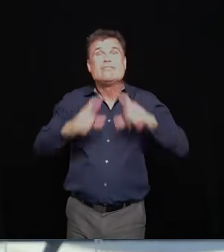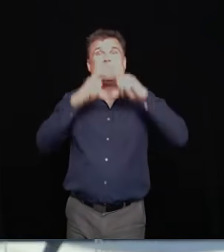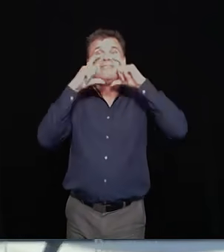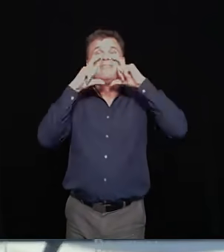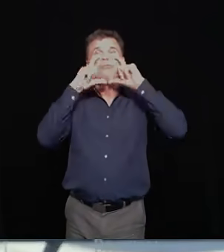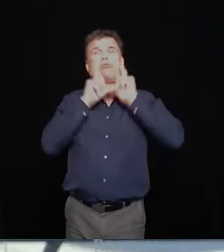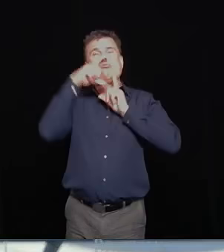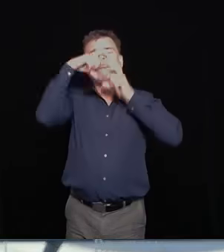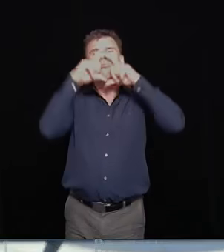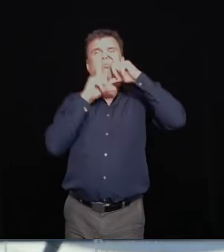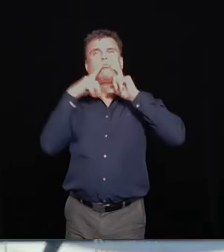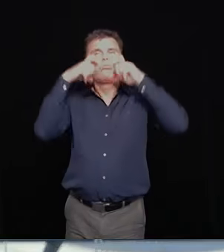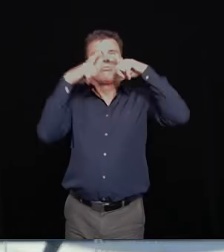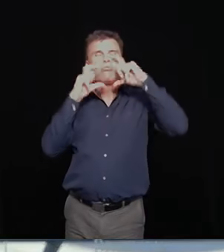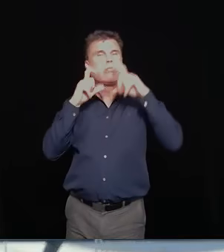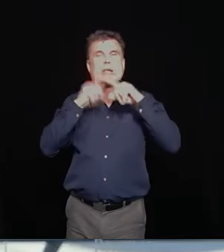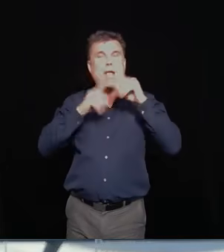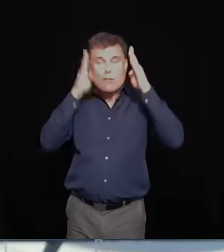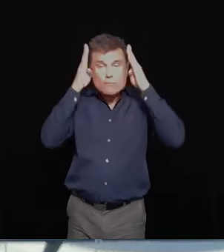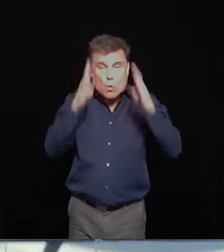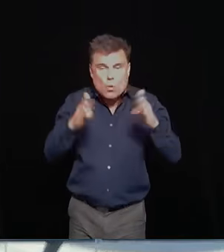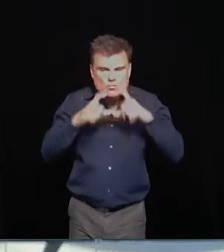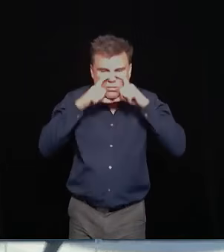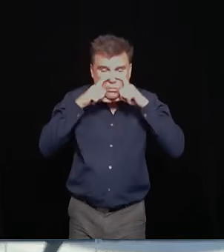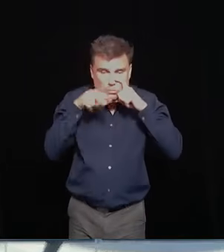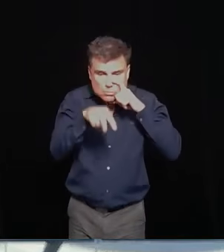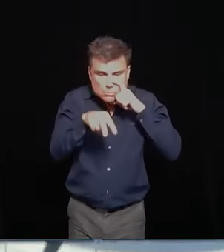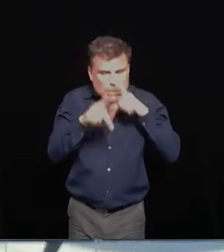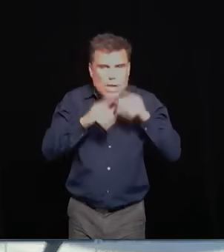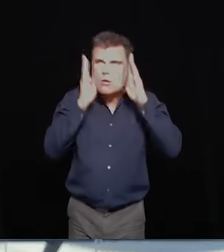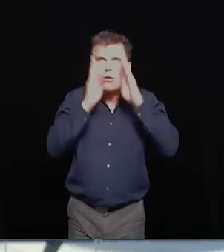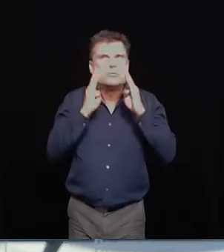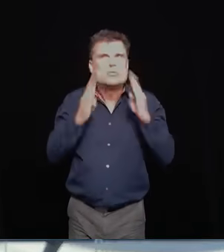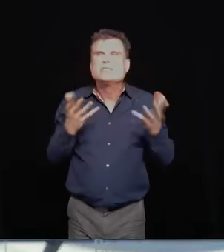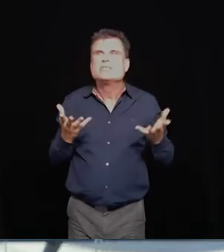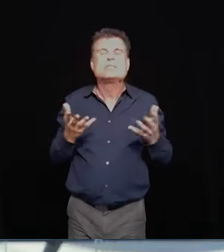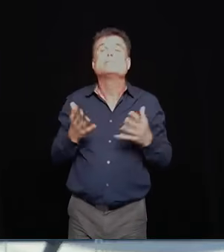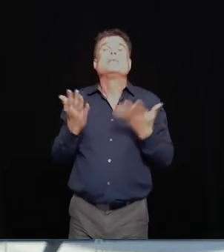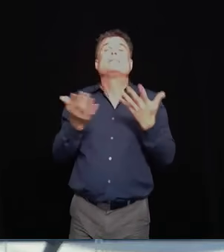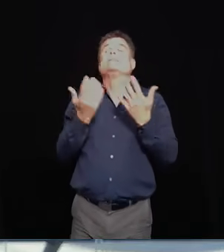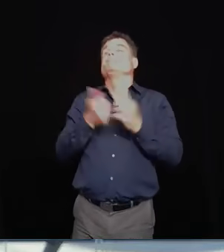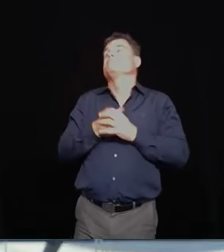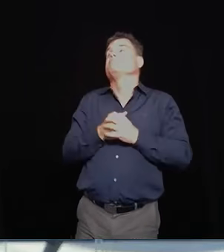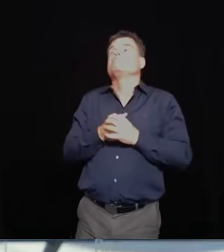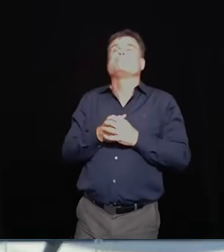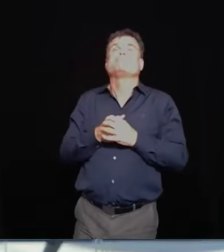or cannot link everybody. But the people we cannot link and I've